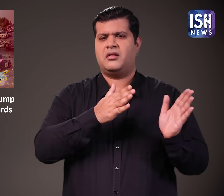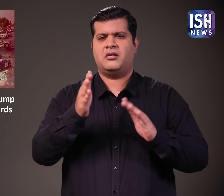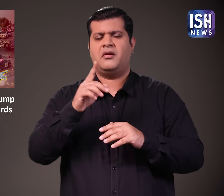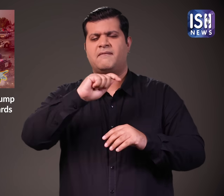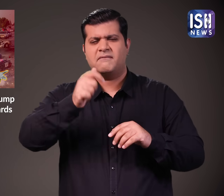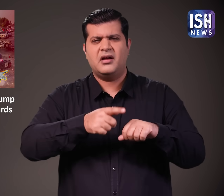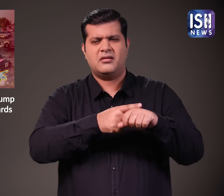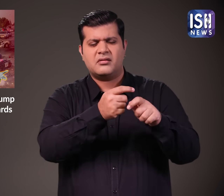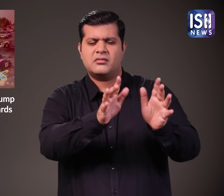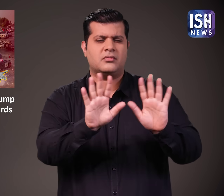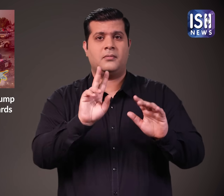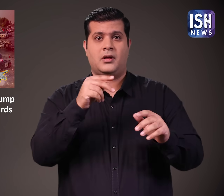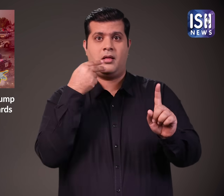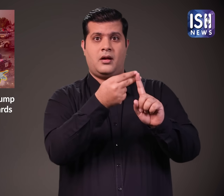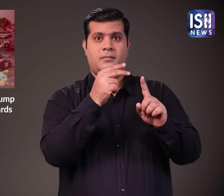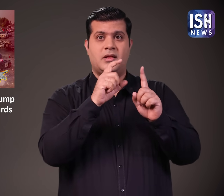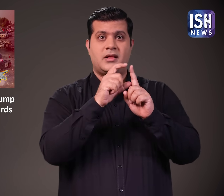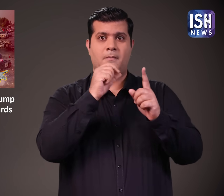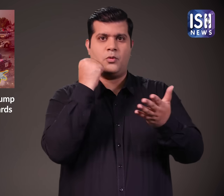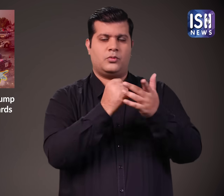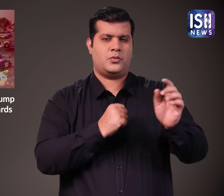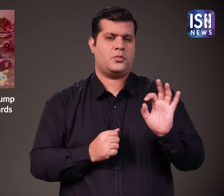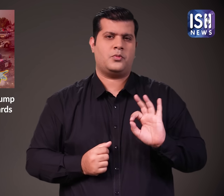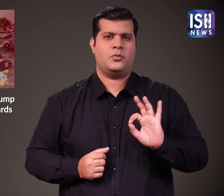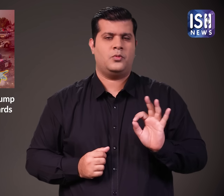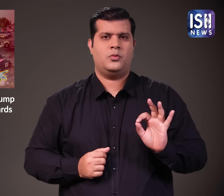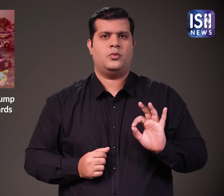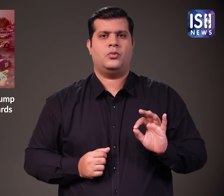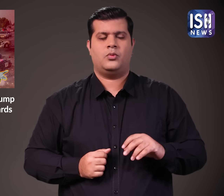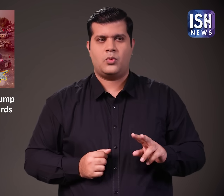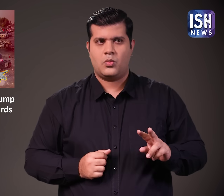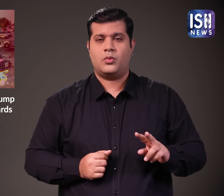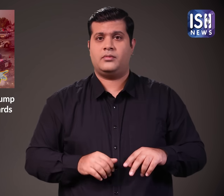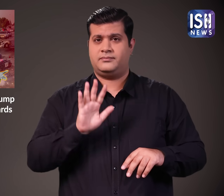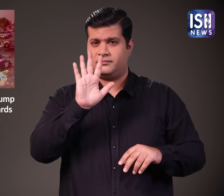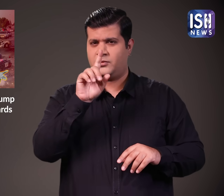He admitted to overstaying and paid fines accordingly but he was not deported.